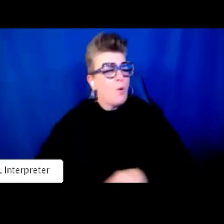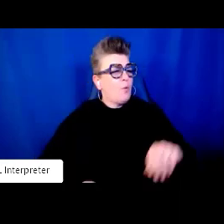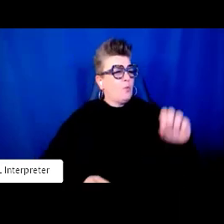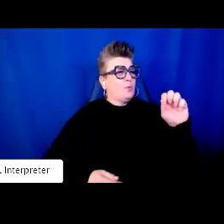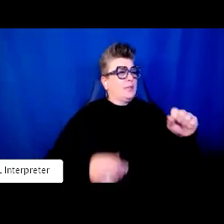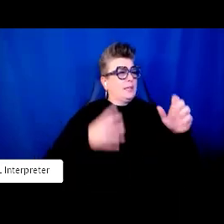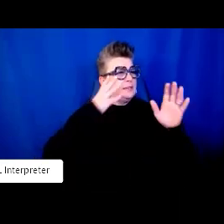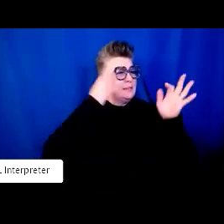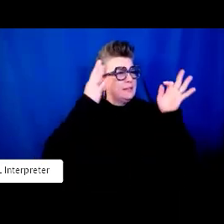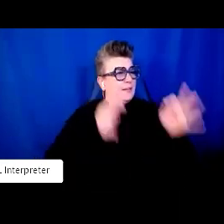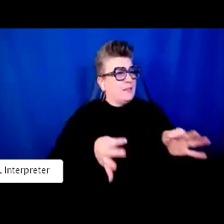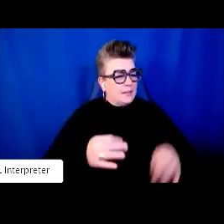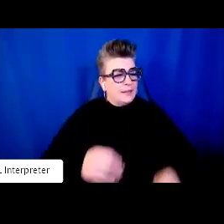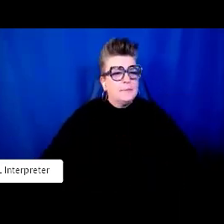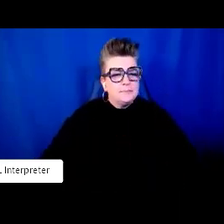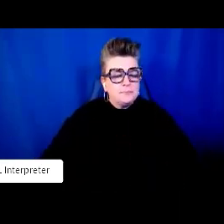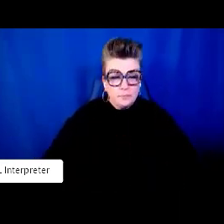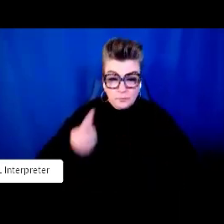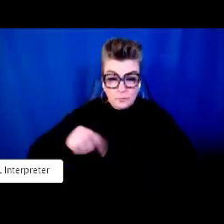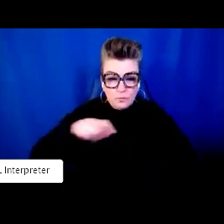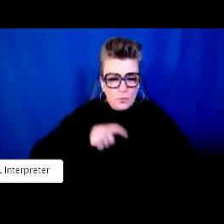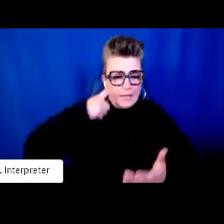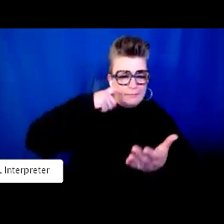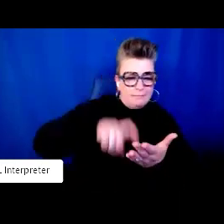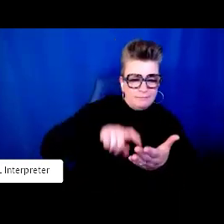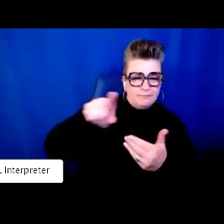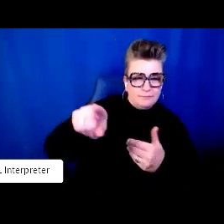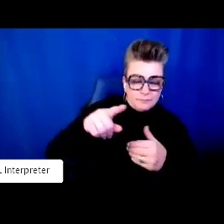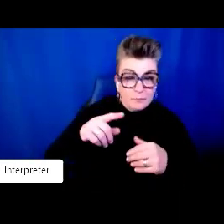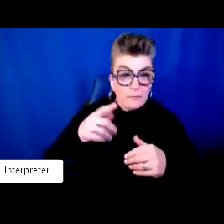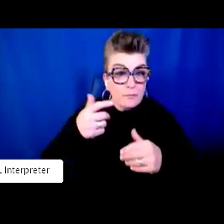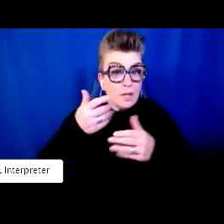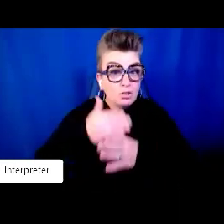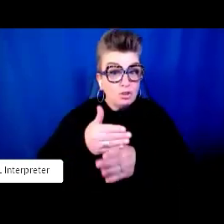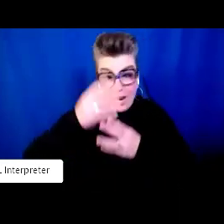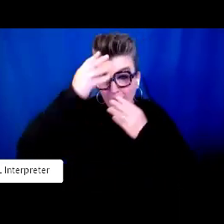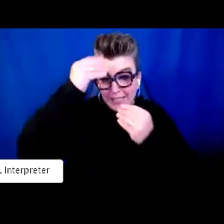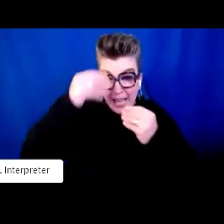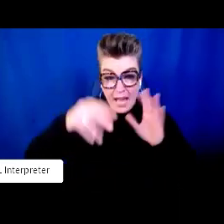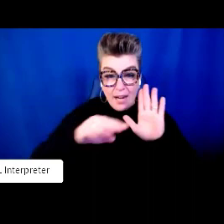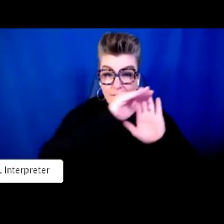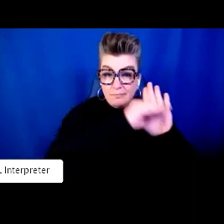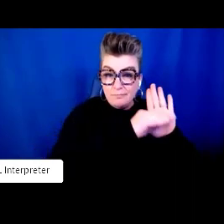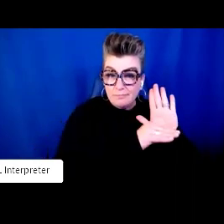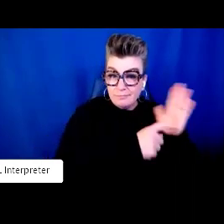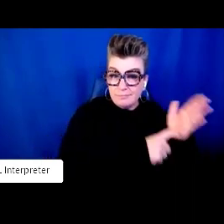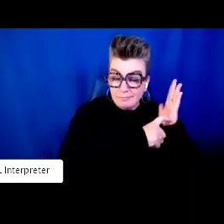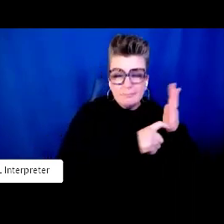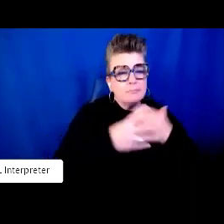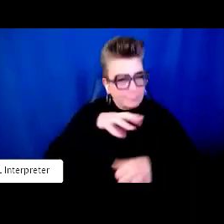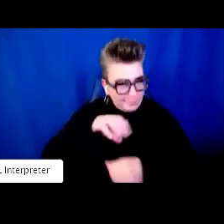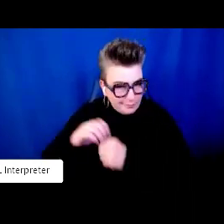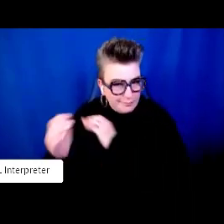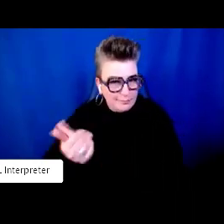and the considerations for sharing data that are provided in the supplemental information are just one way to protect privacy.